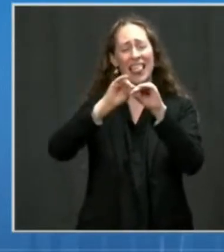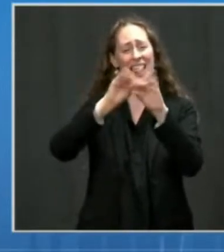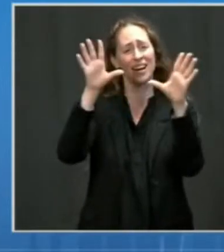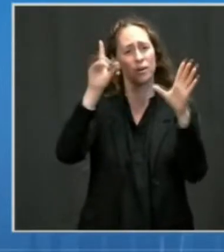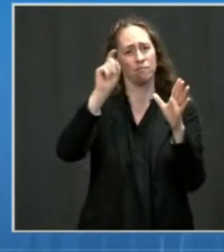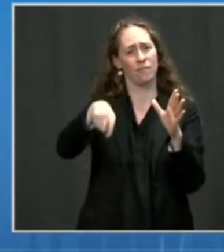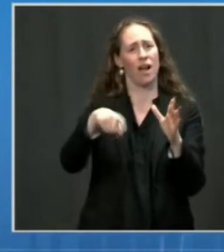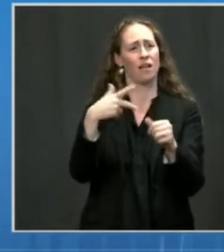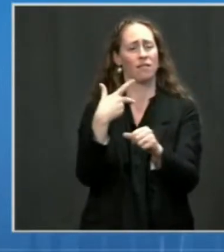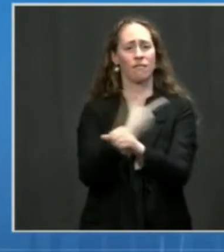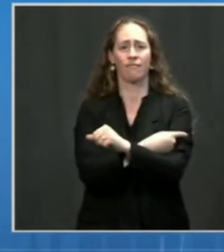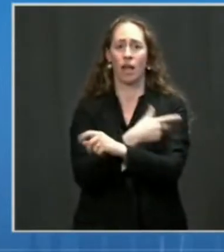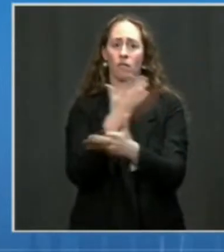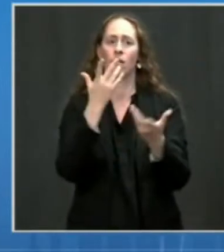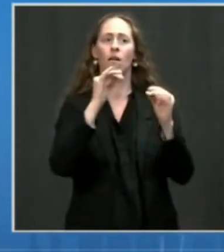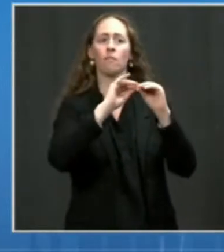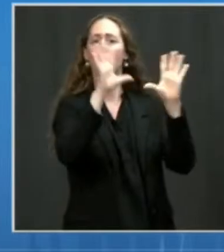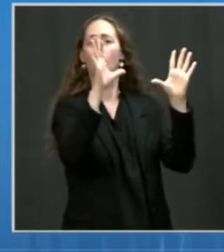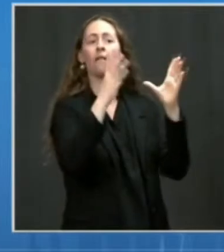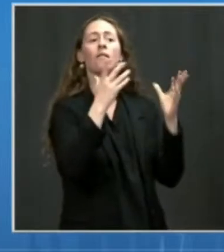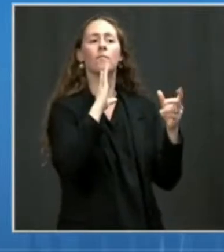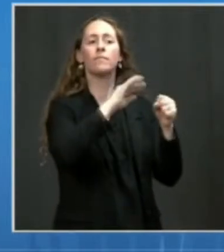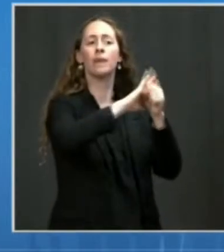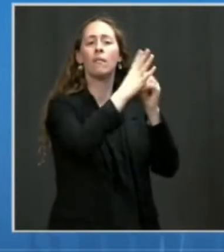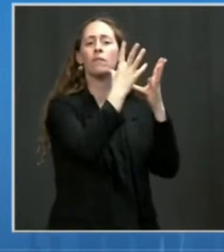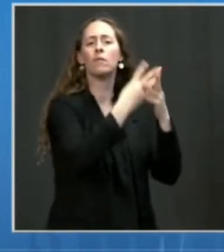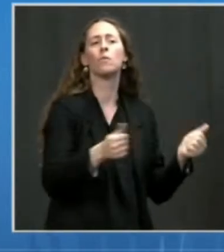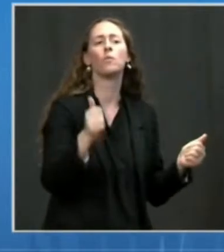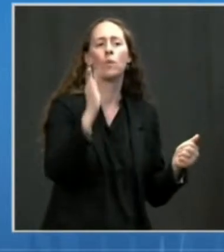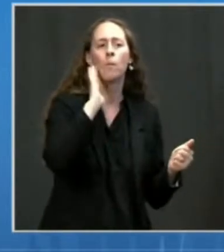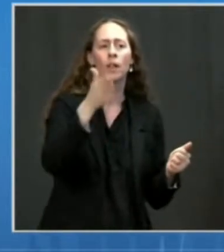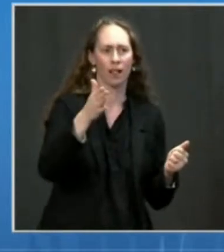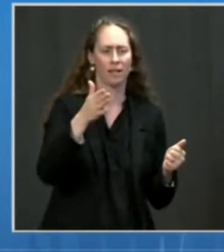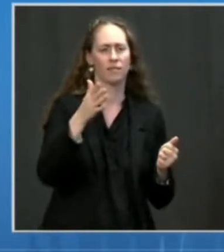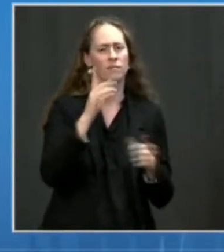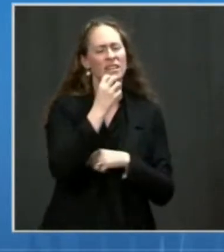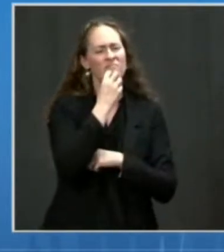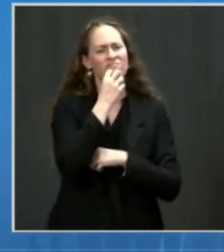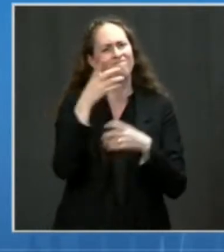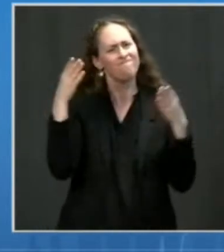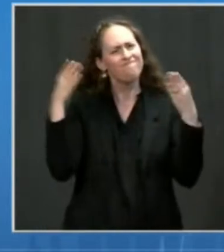AS YOU BOTH STATED, IT'S NEVER BEEN MORE IMPORTANT TO GET VACCINATED.